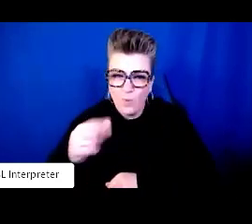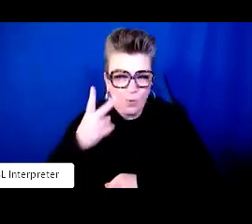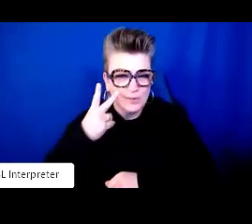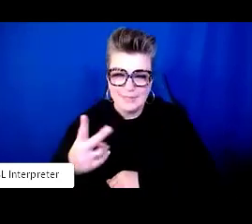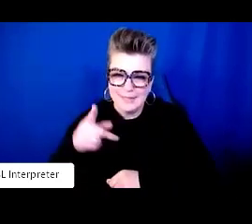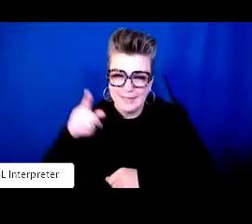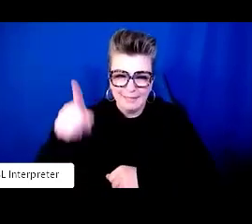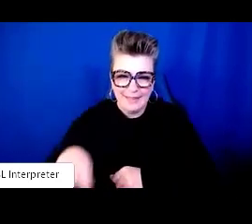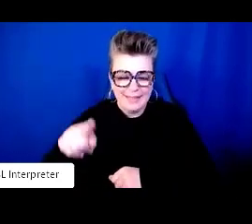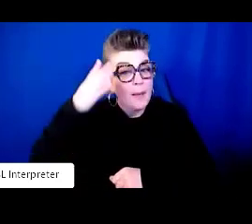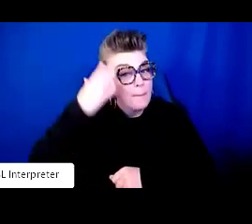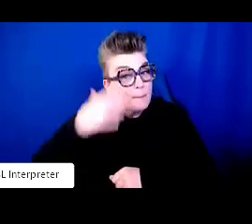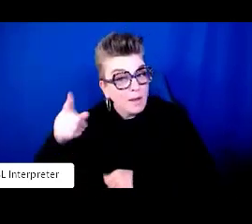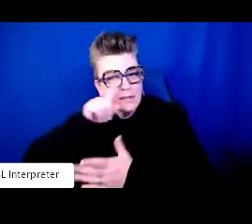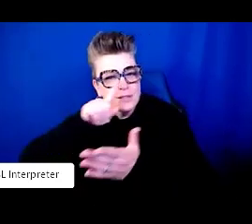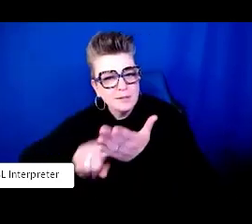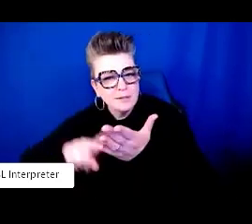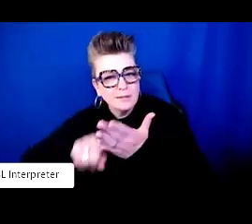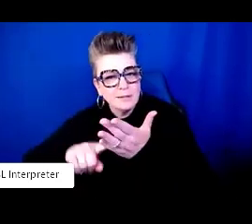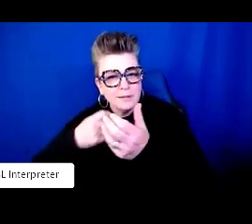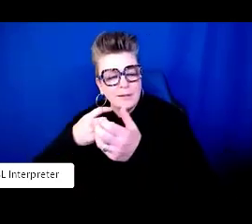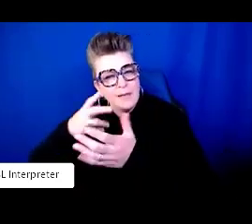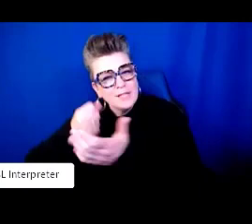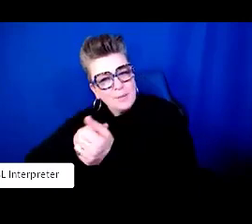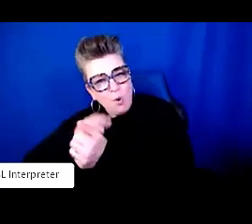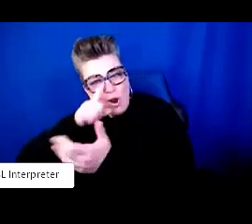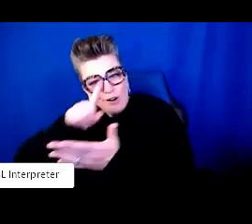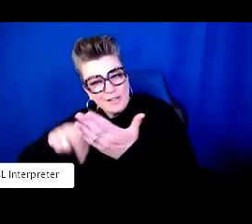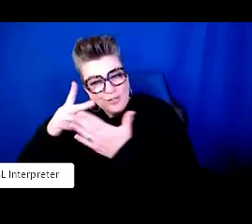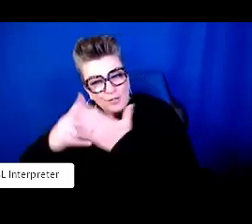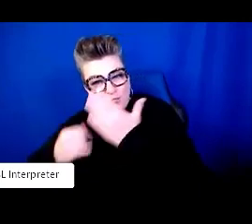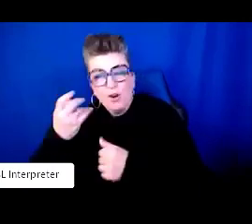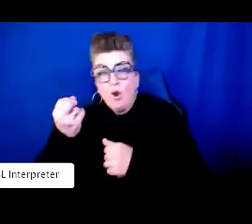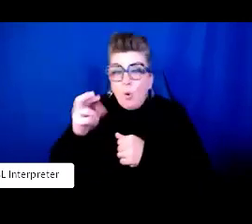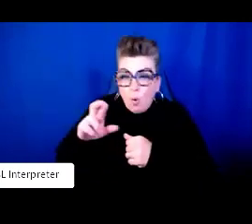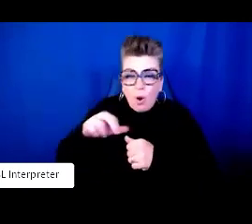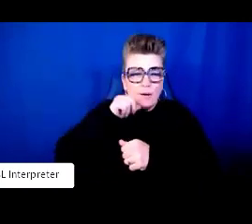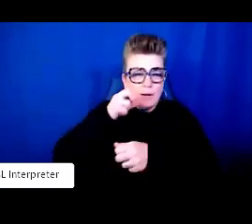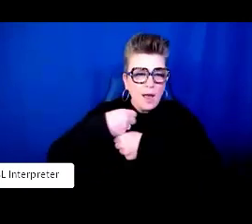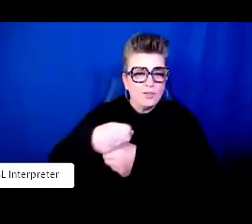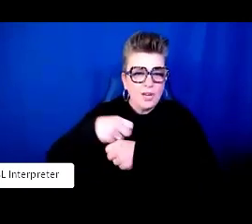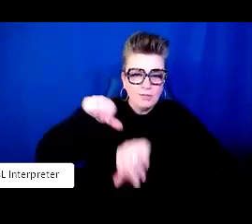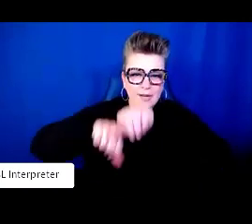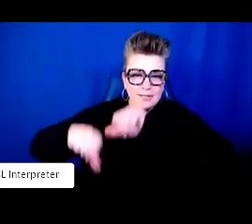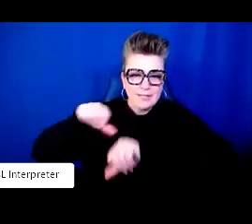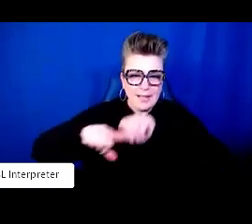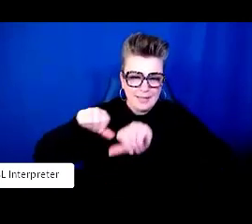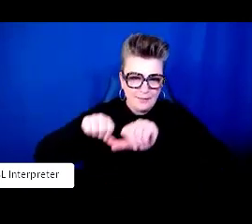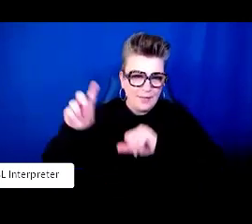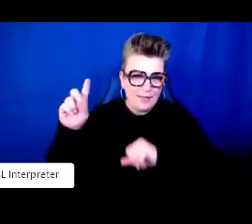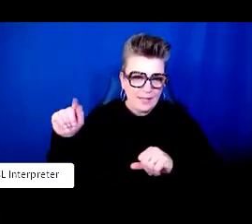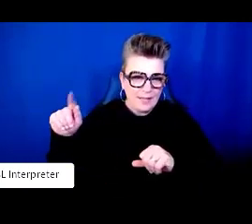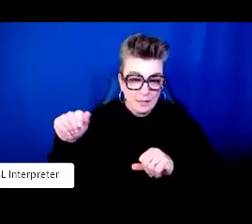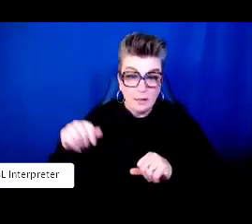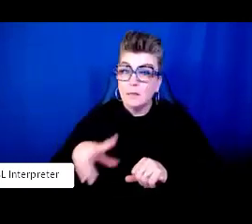or research projects not generating scientific data. The DMS policy does not apply to activities such as training,